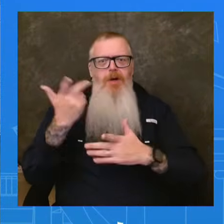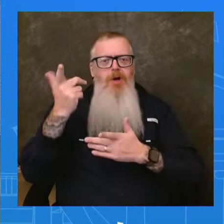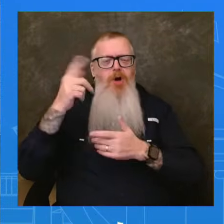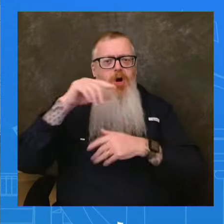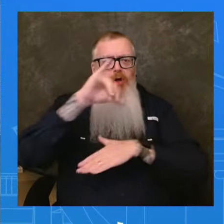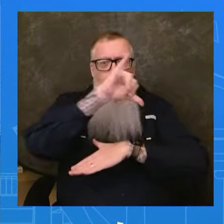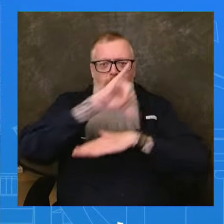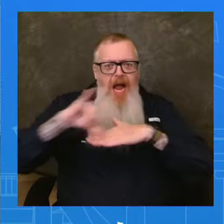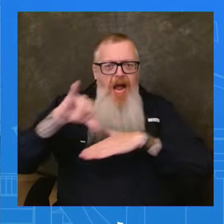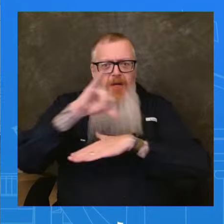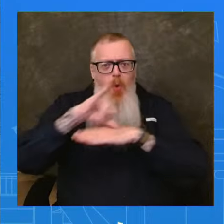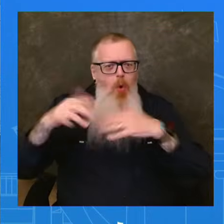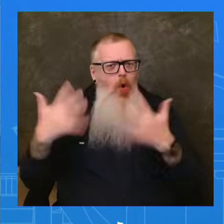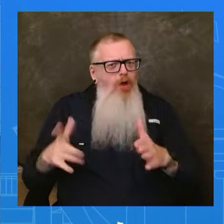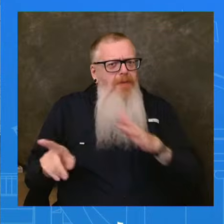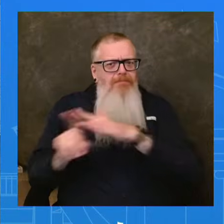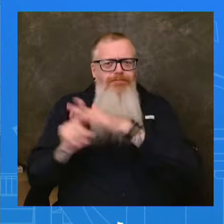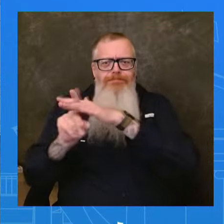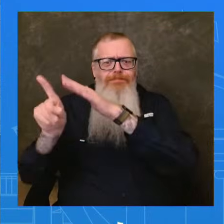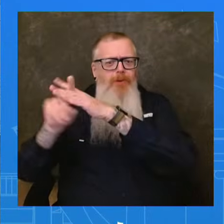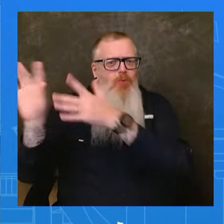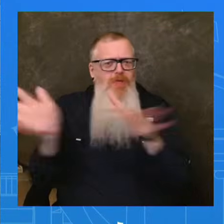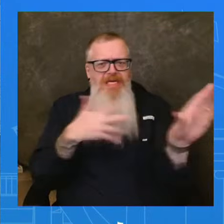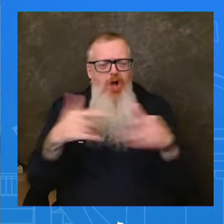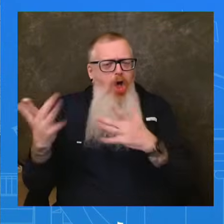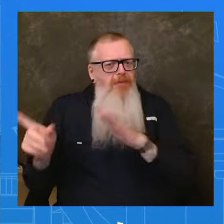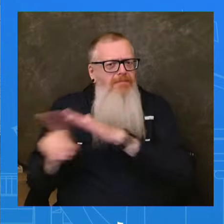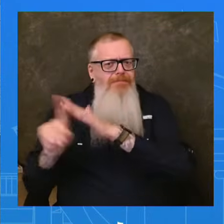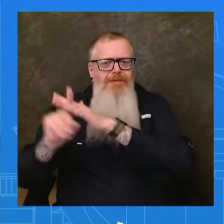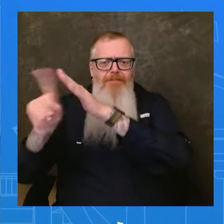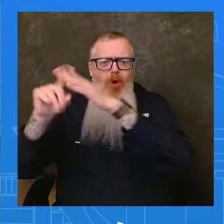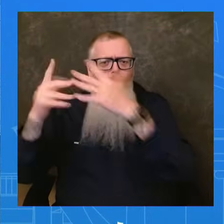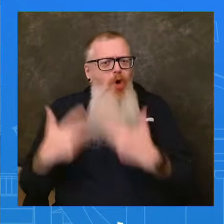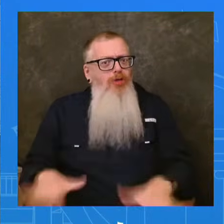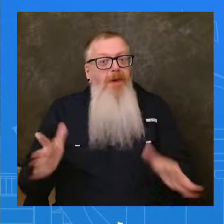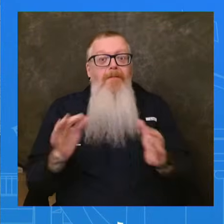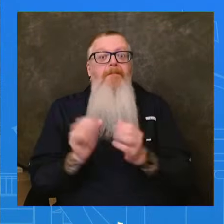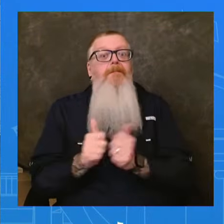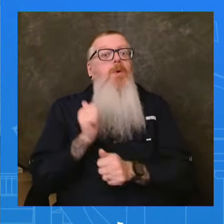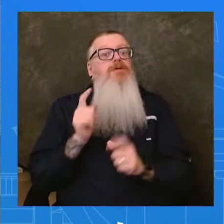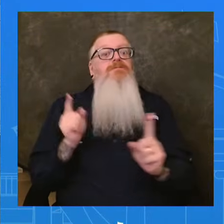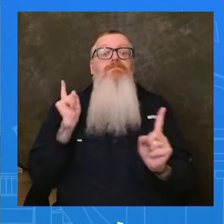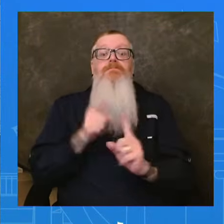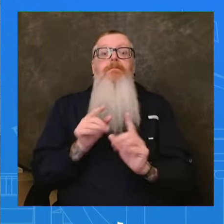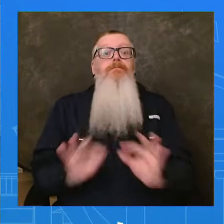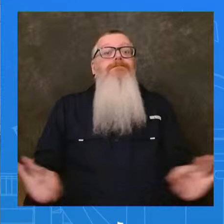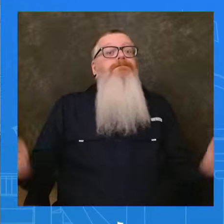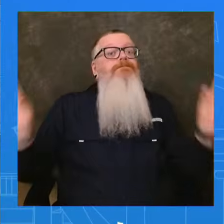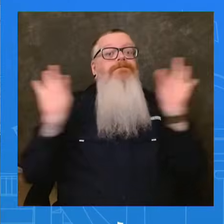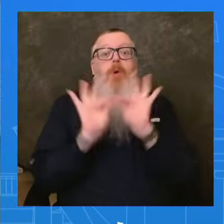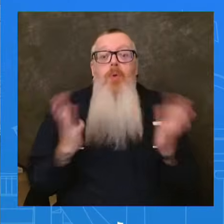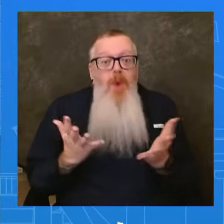The most important thing is your safety. And I need everyone listening to do everything you can